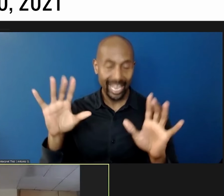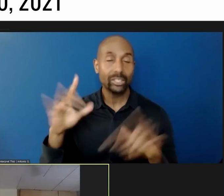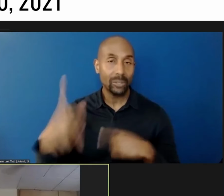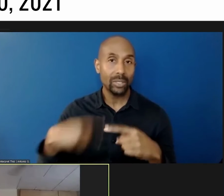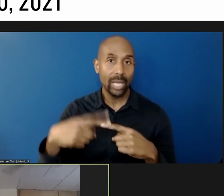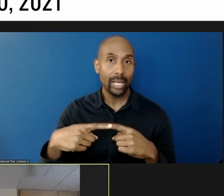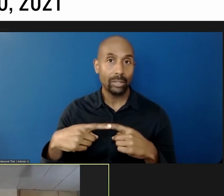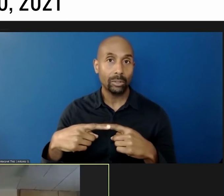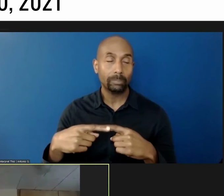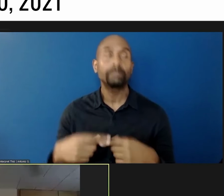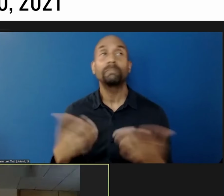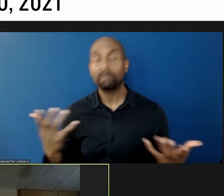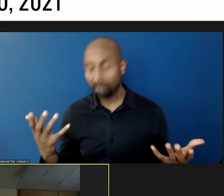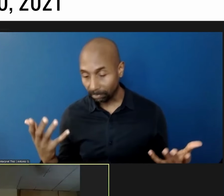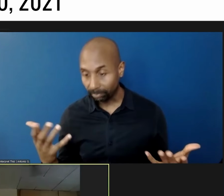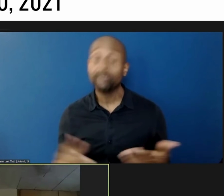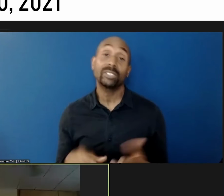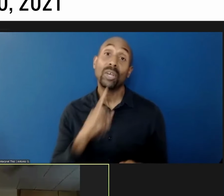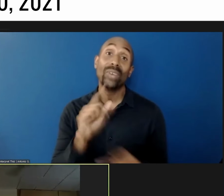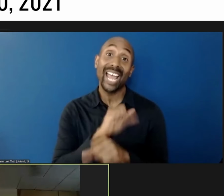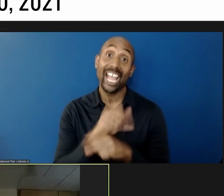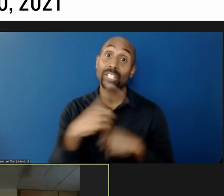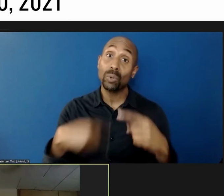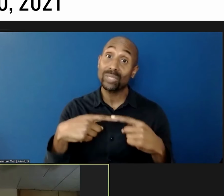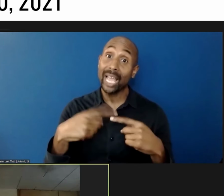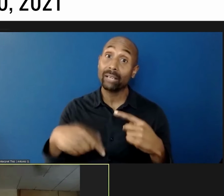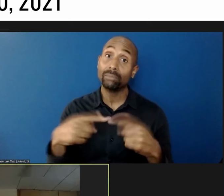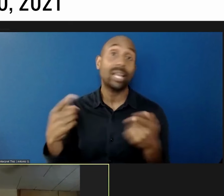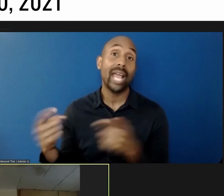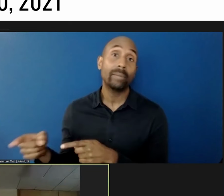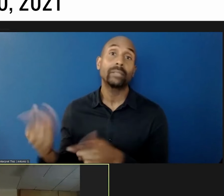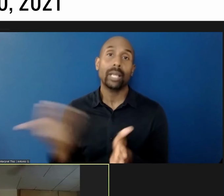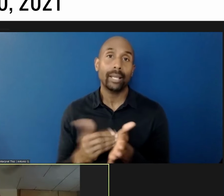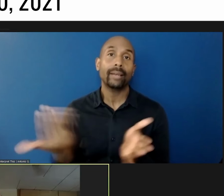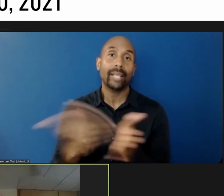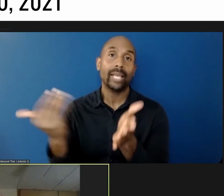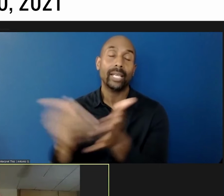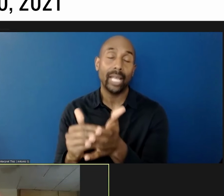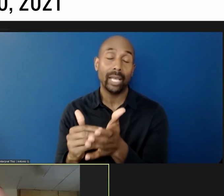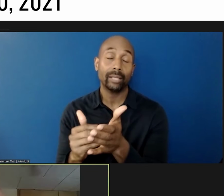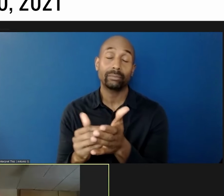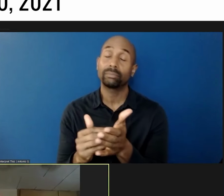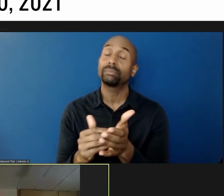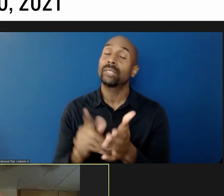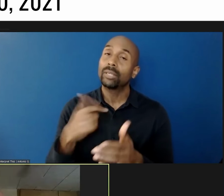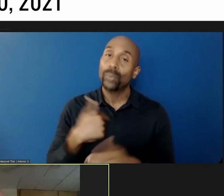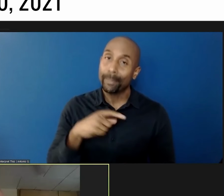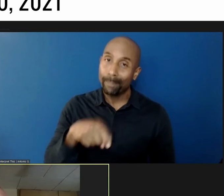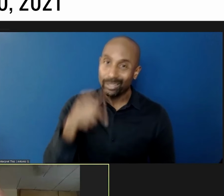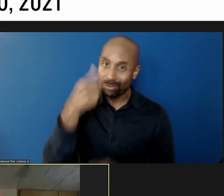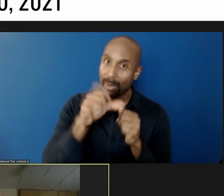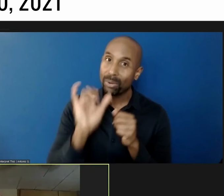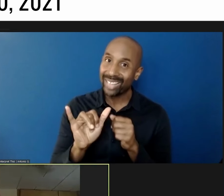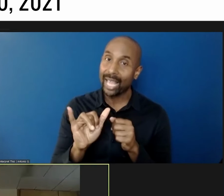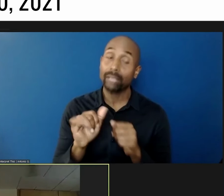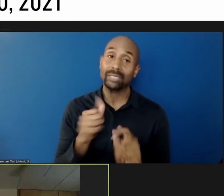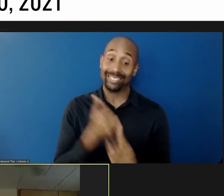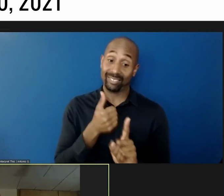remember, if the cycle is not broken, you know, if that continuous recurrence of this